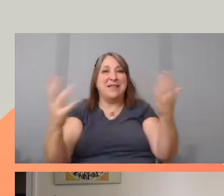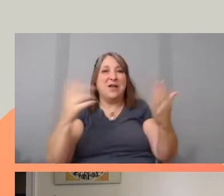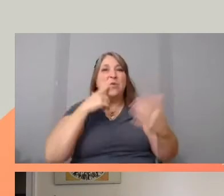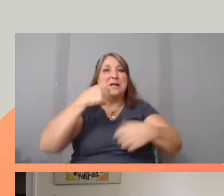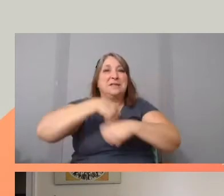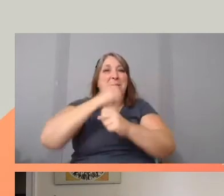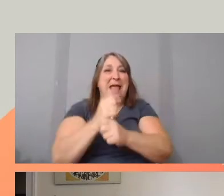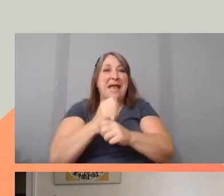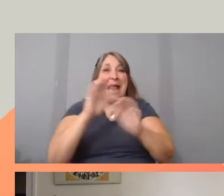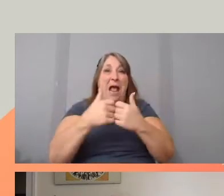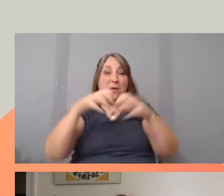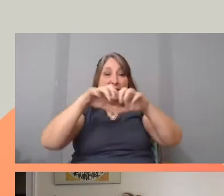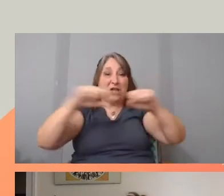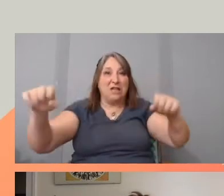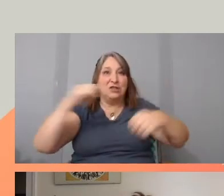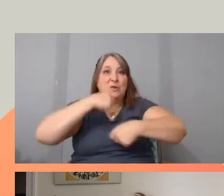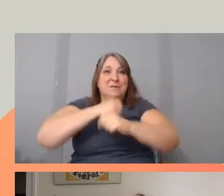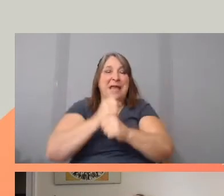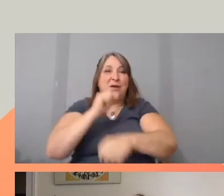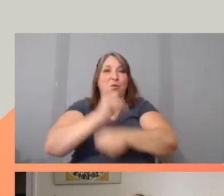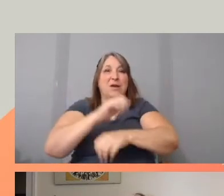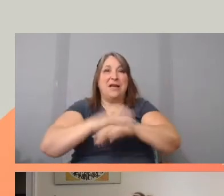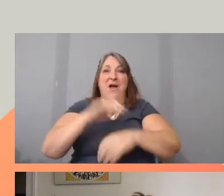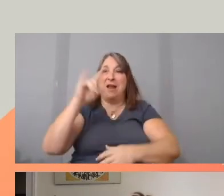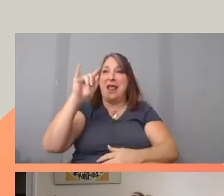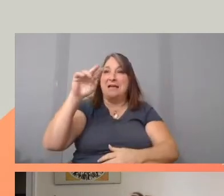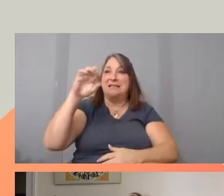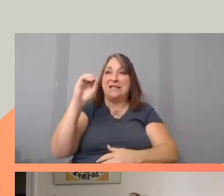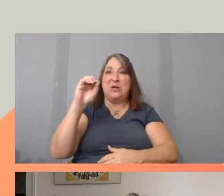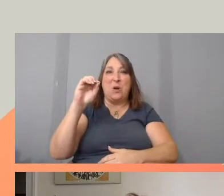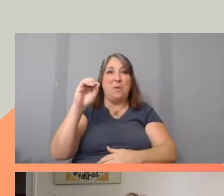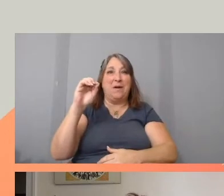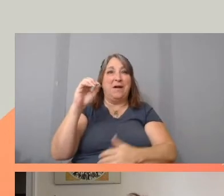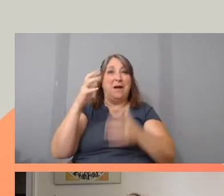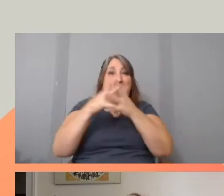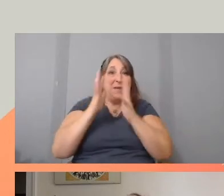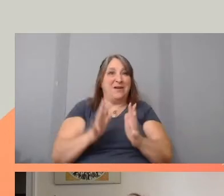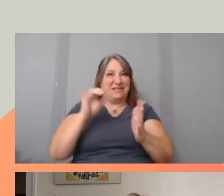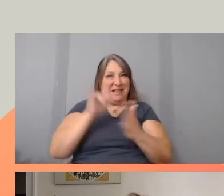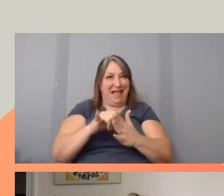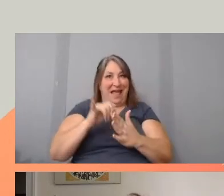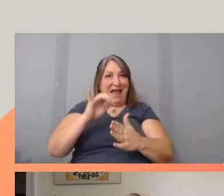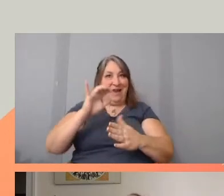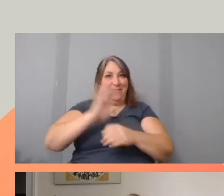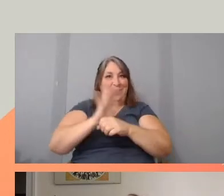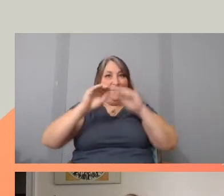And Latino Americans, I think only was came out because Ken Burns had produced the war